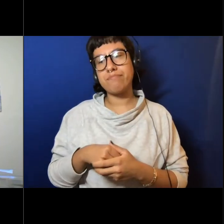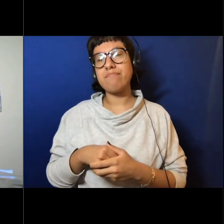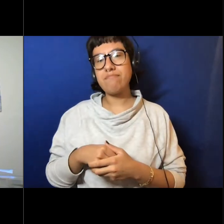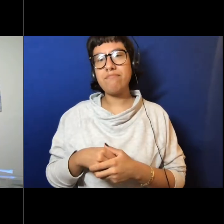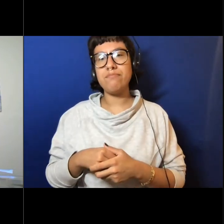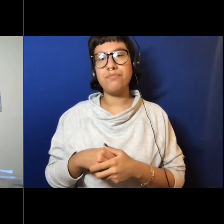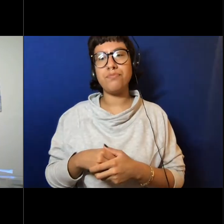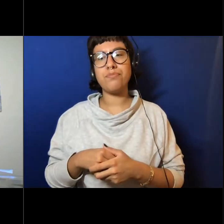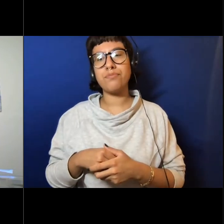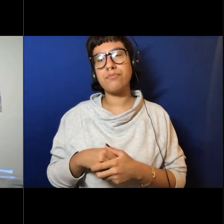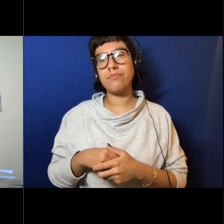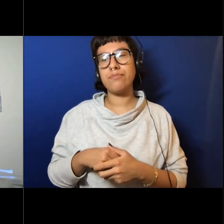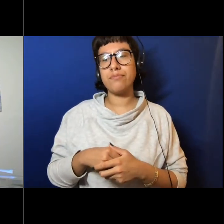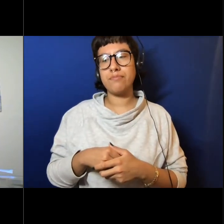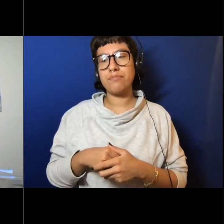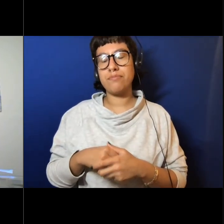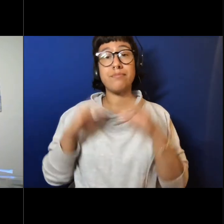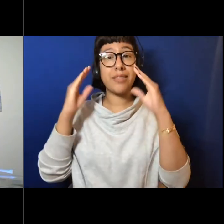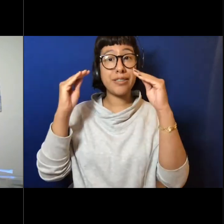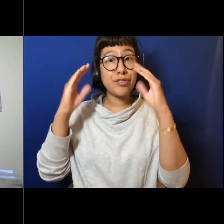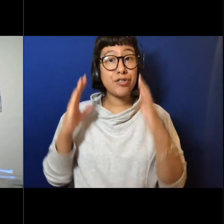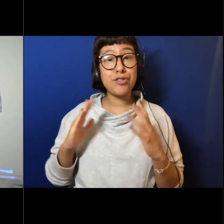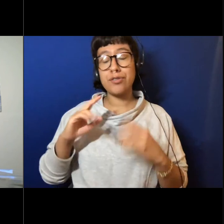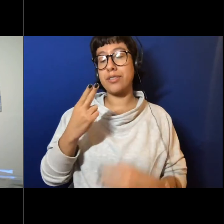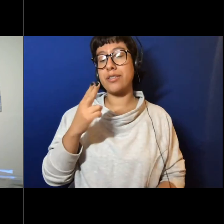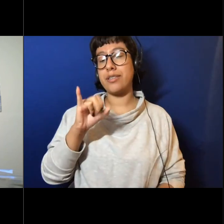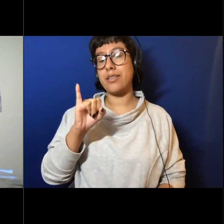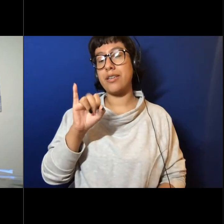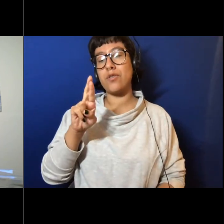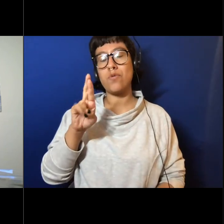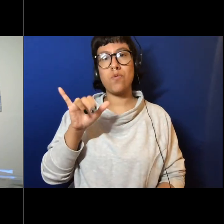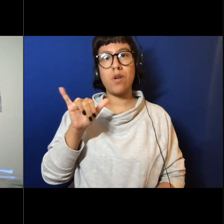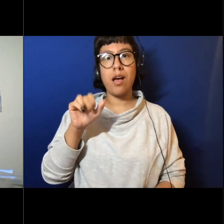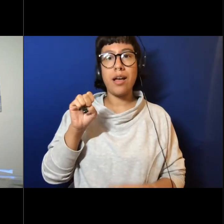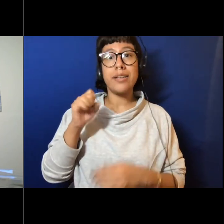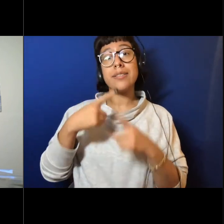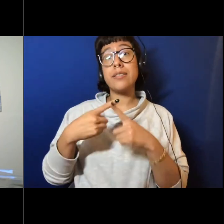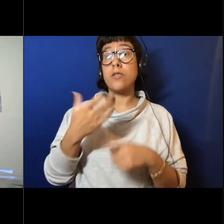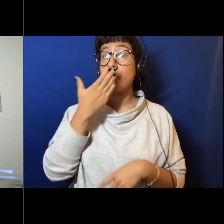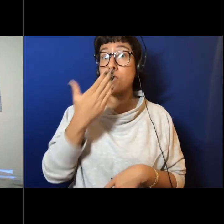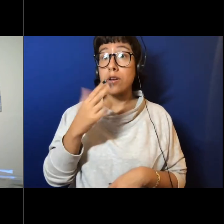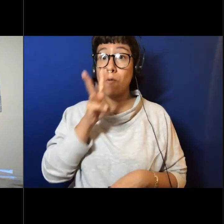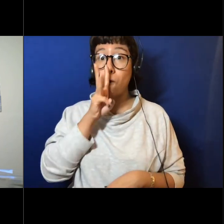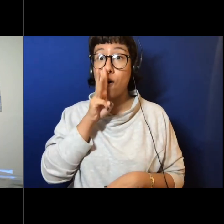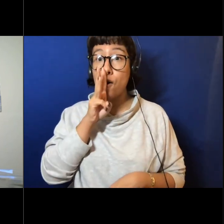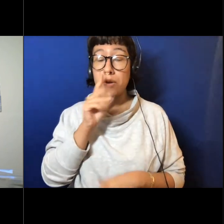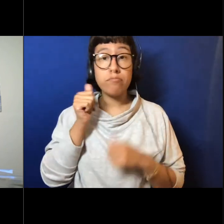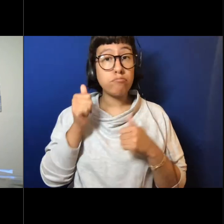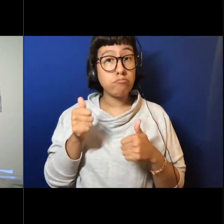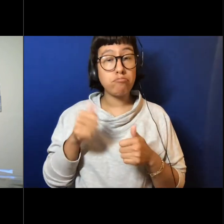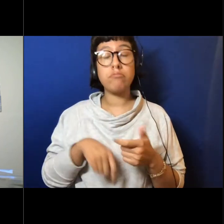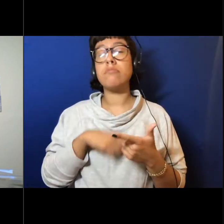Mrs. Herise class is saying water quality. And Joseph is saying,